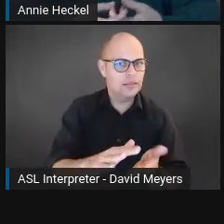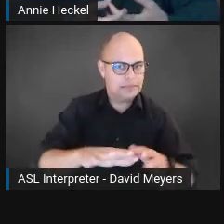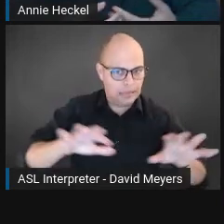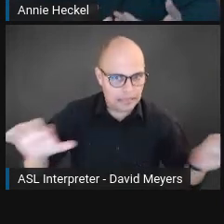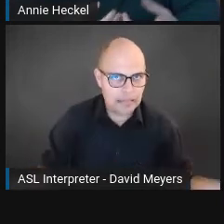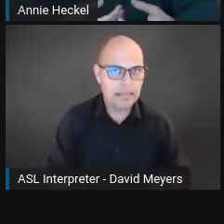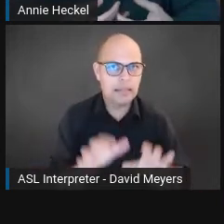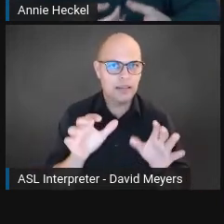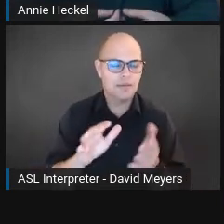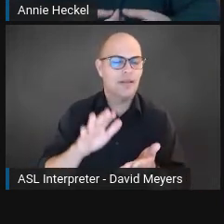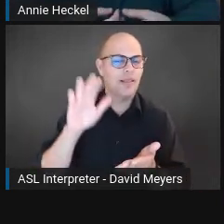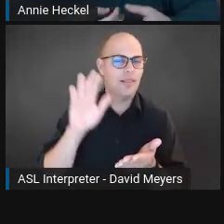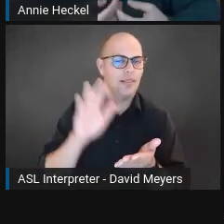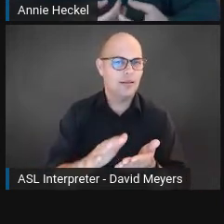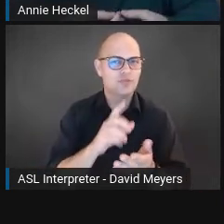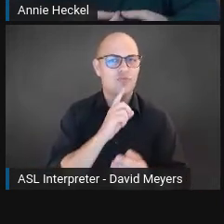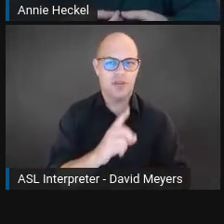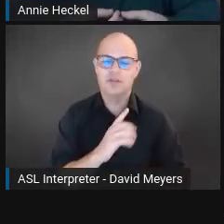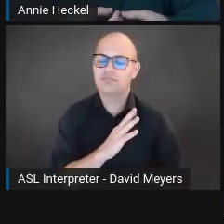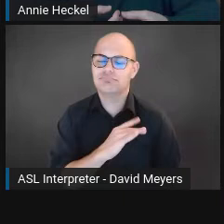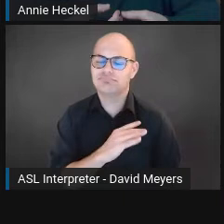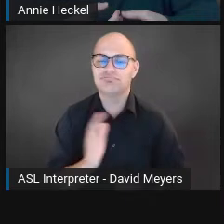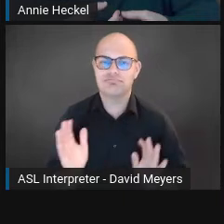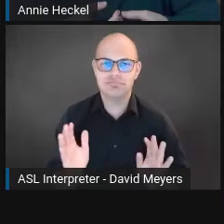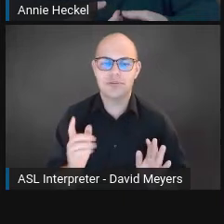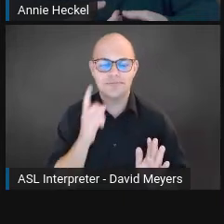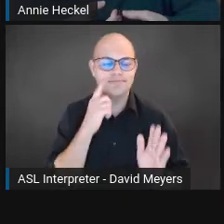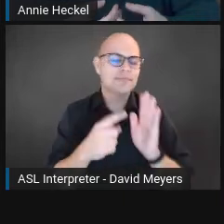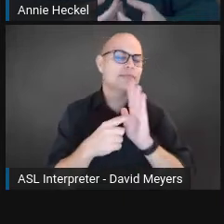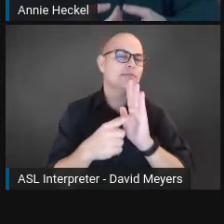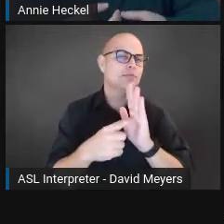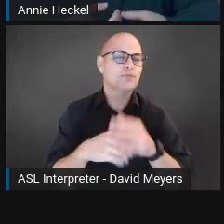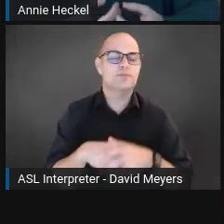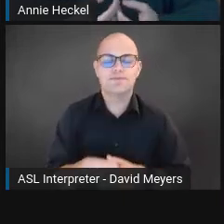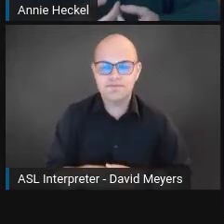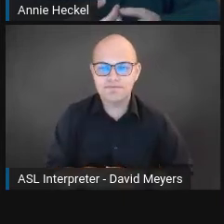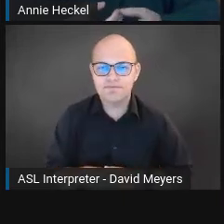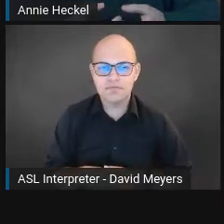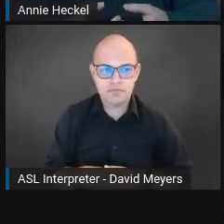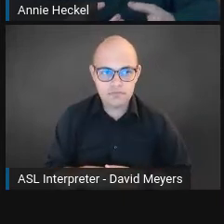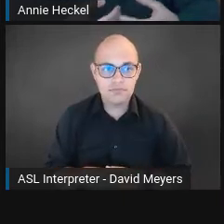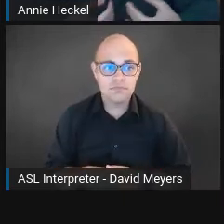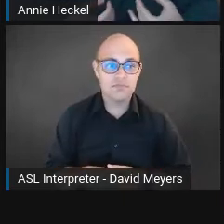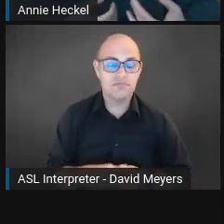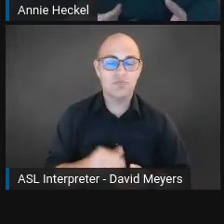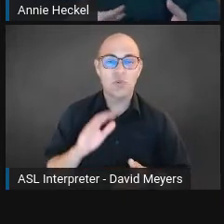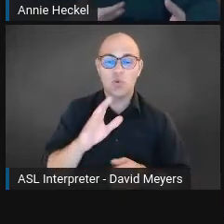The good example here is don't have your main navigation add